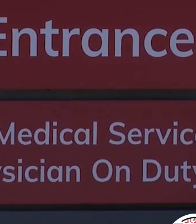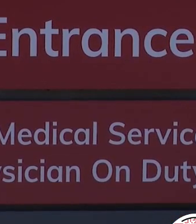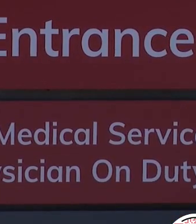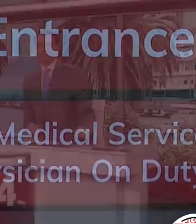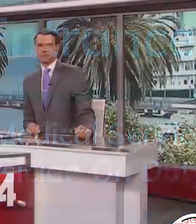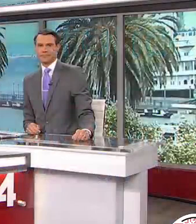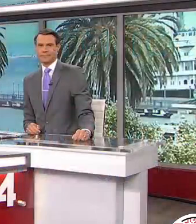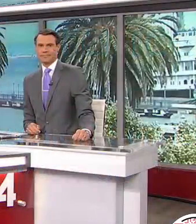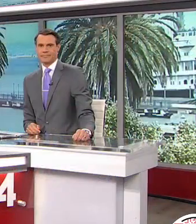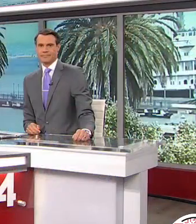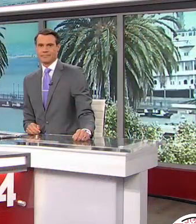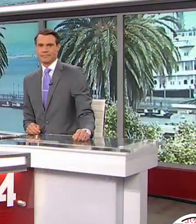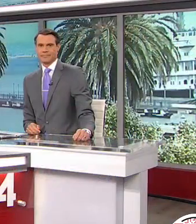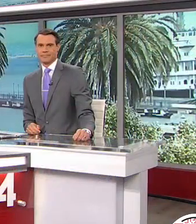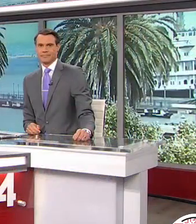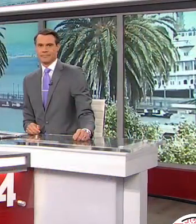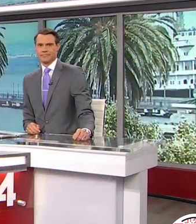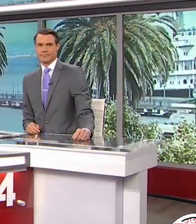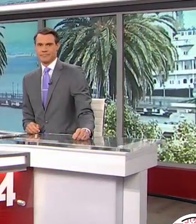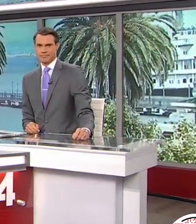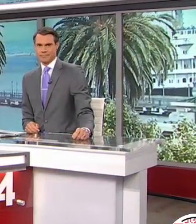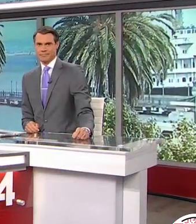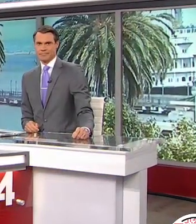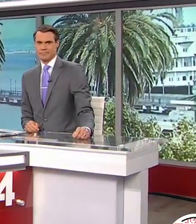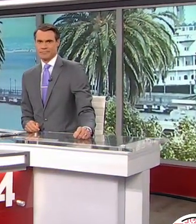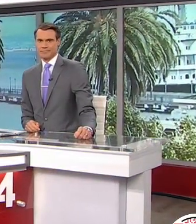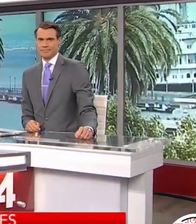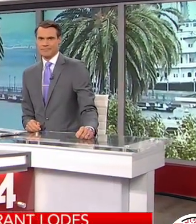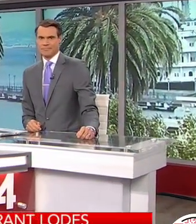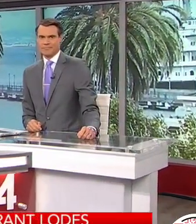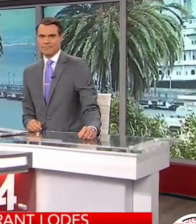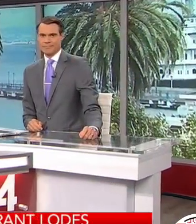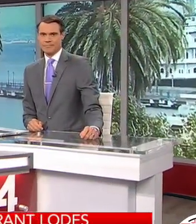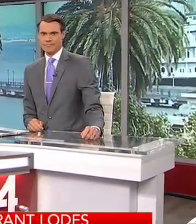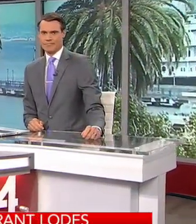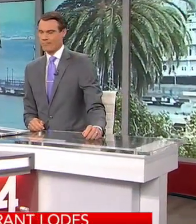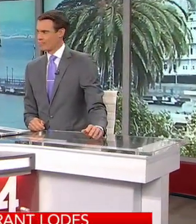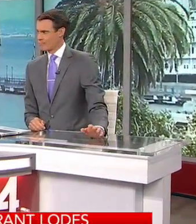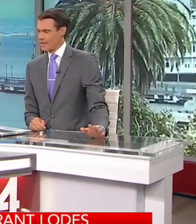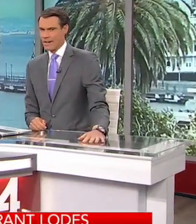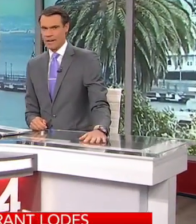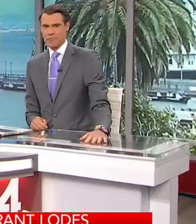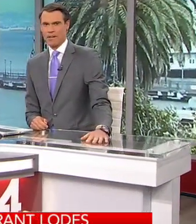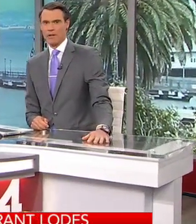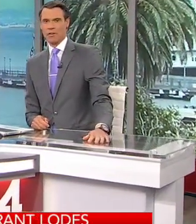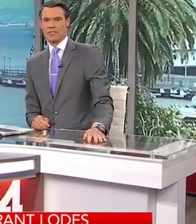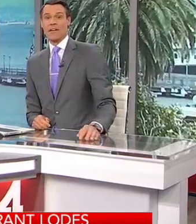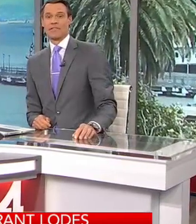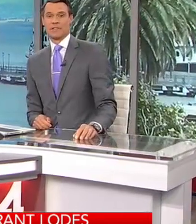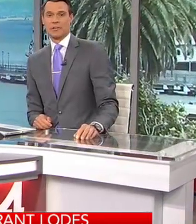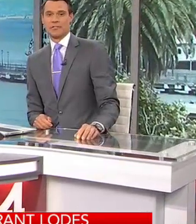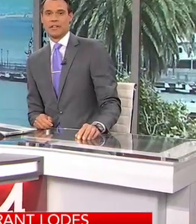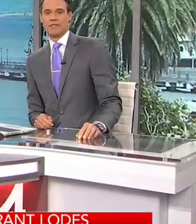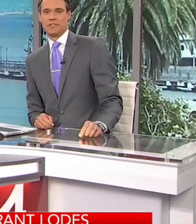TODAY ON RISING COVID-19 CASES AS THE DELTA VARIANT SPREADS ACROSS THE CITY JUST ONE MONTH